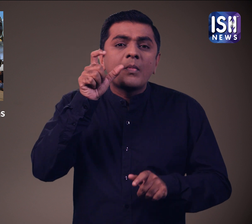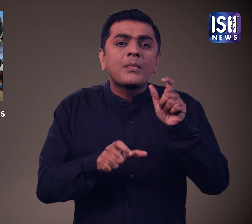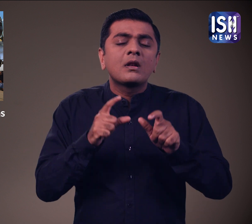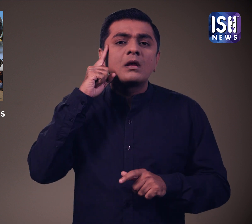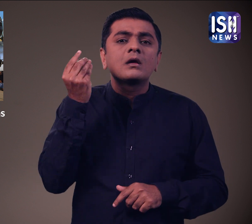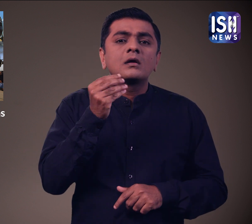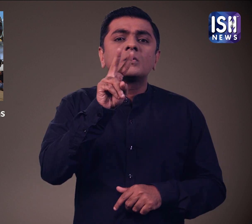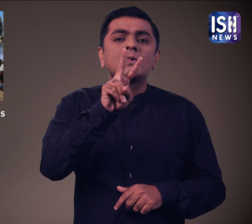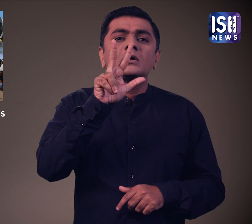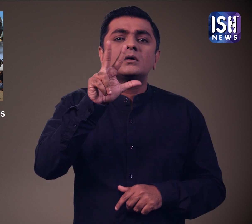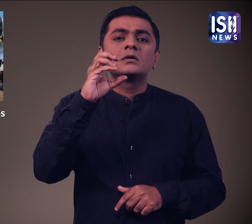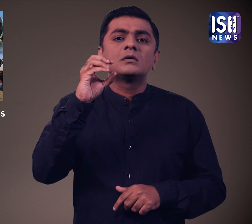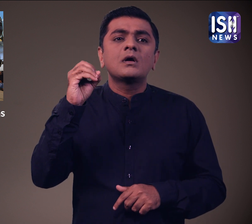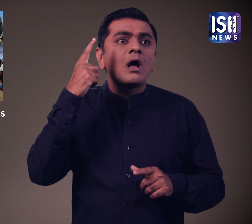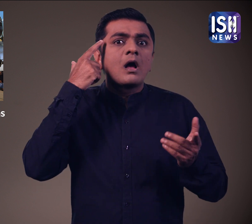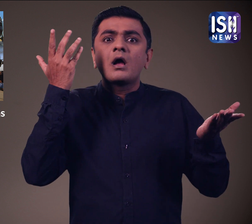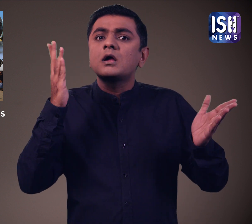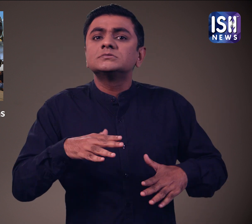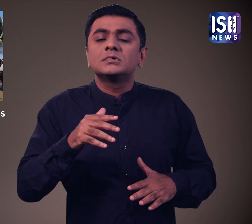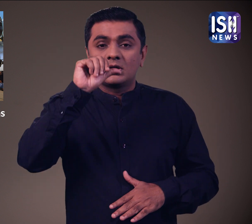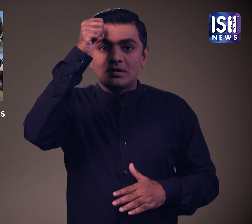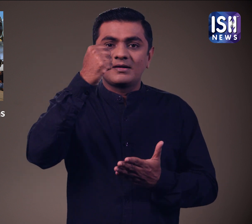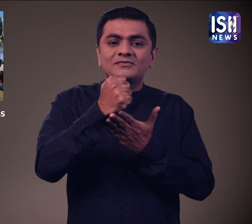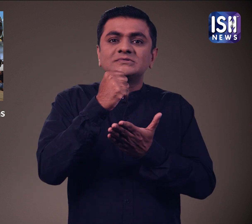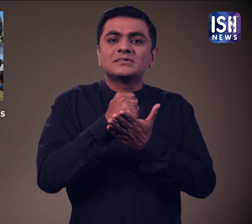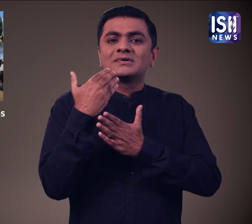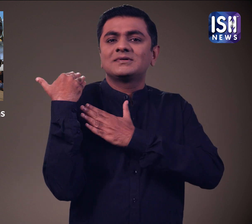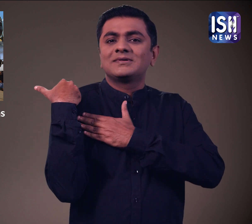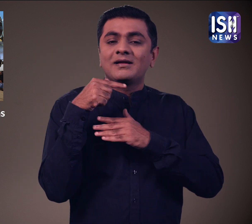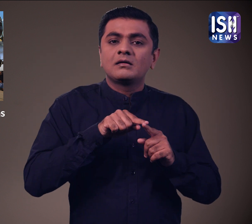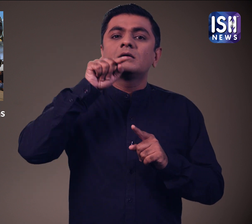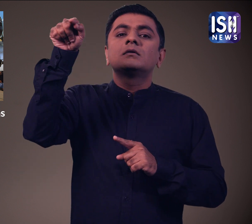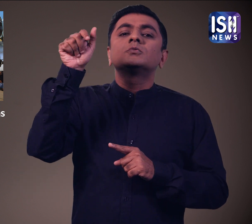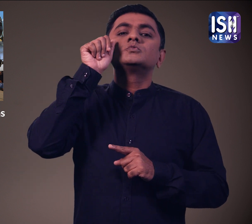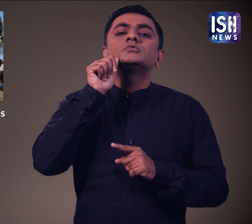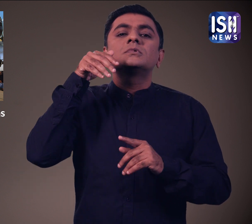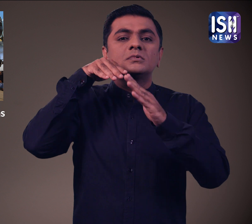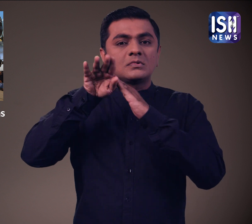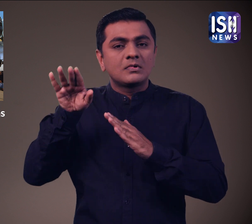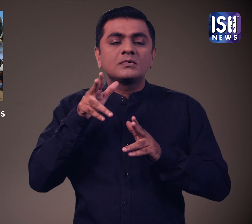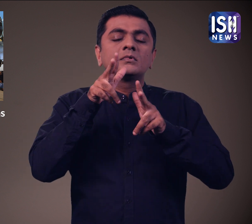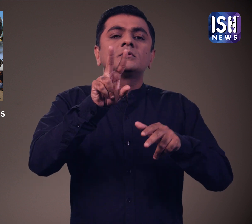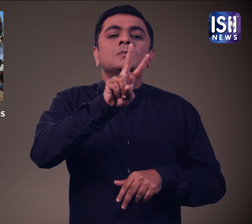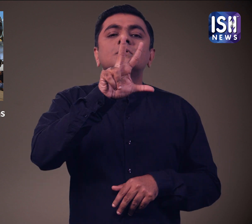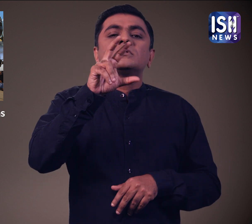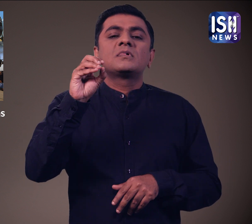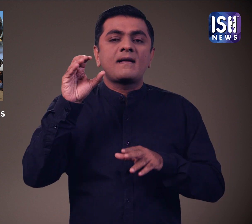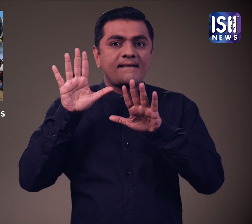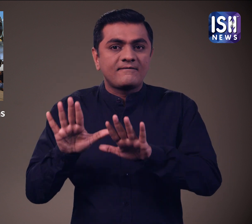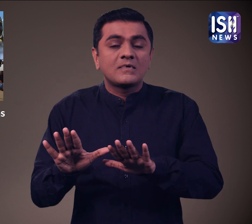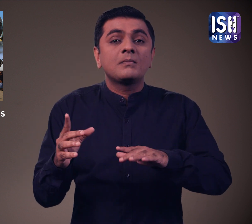As per the Indian embassy in Sudan, there were around 2,800 Indian nationals there.